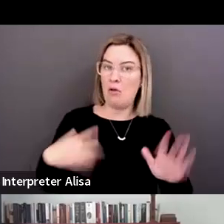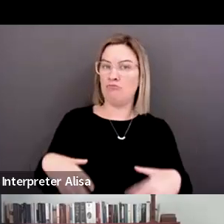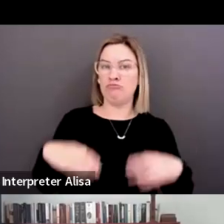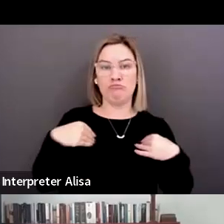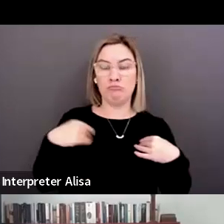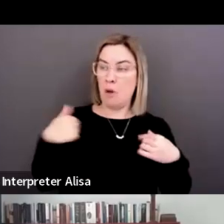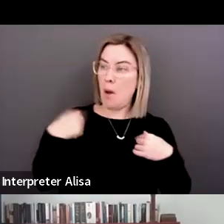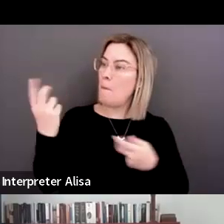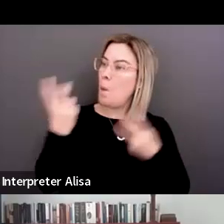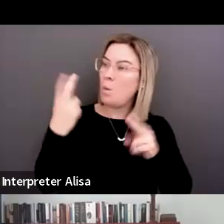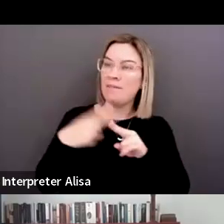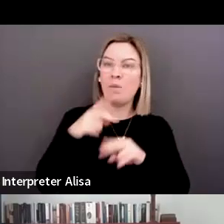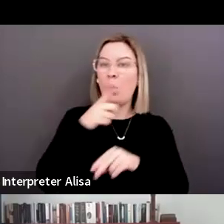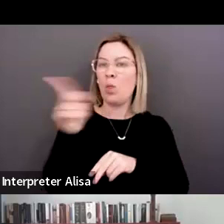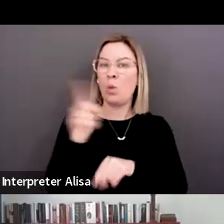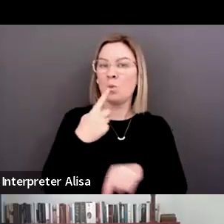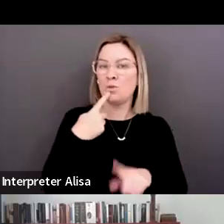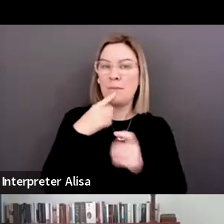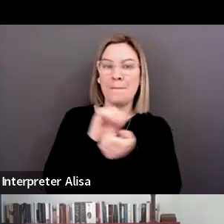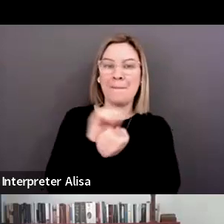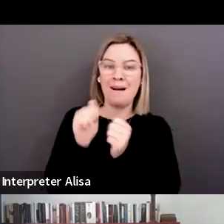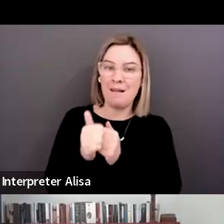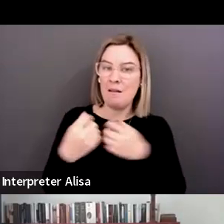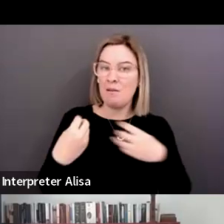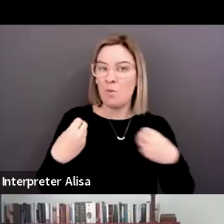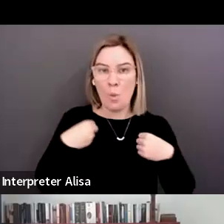control back into the artists hands to kind of go, well, OK, this is where we